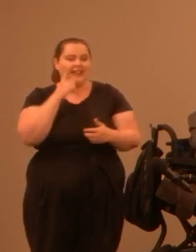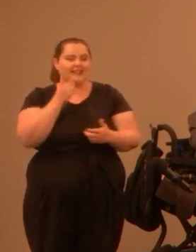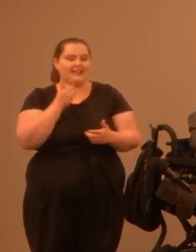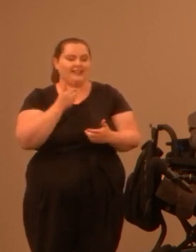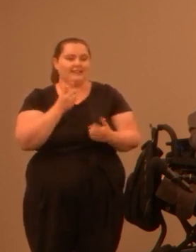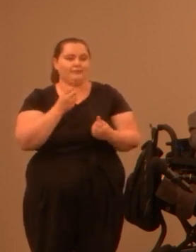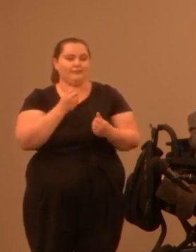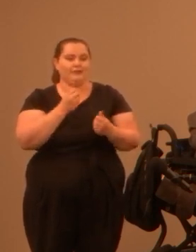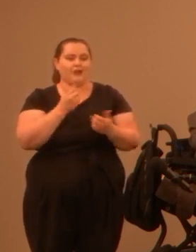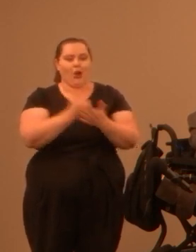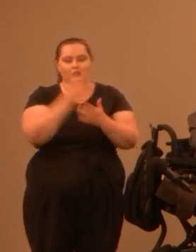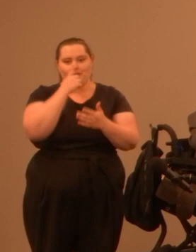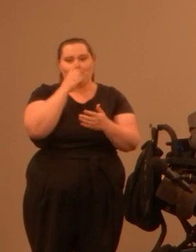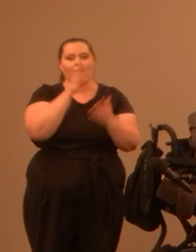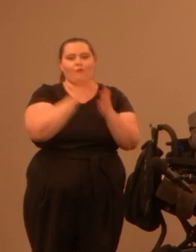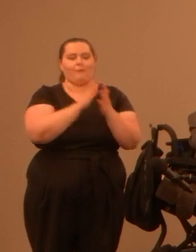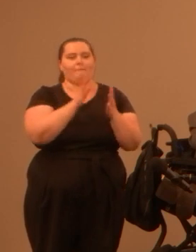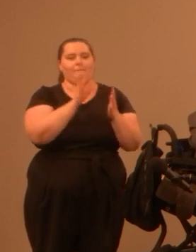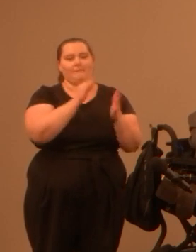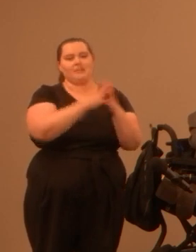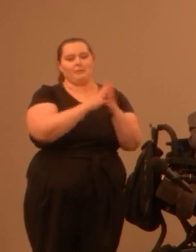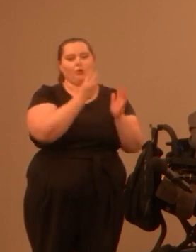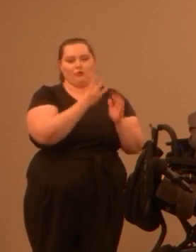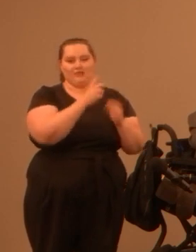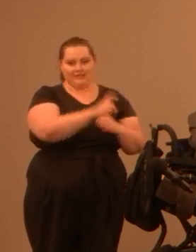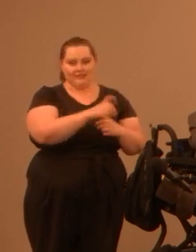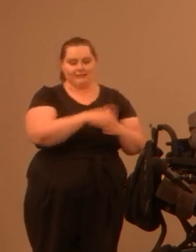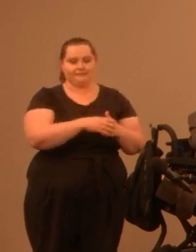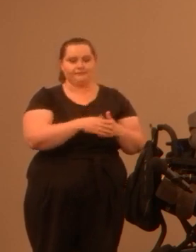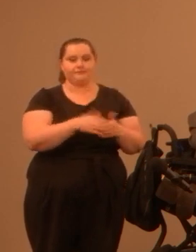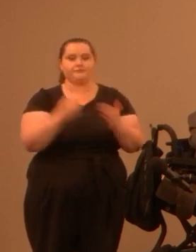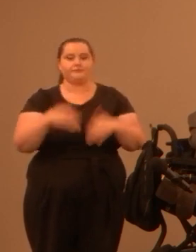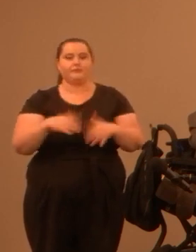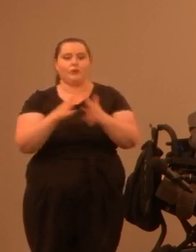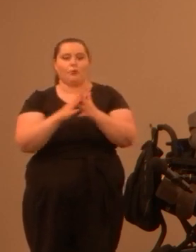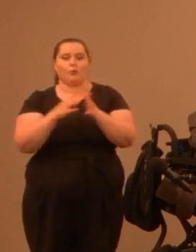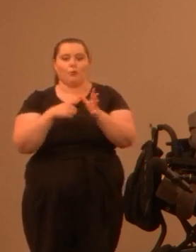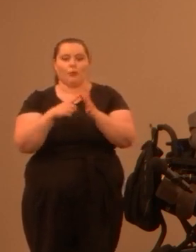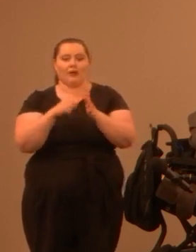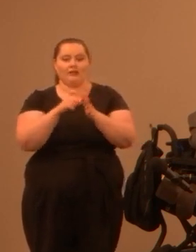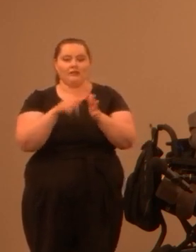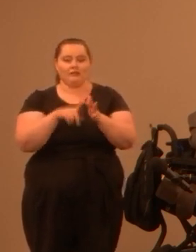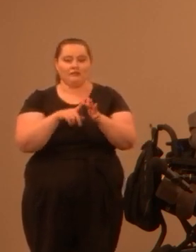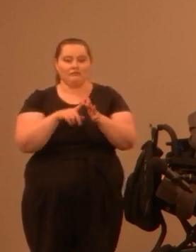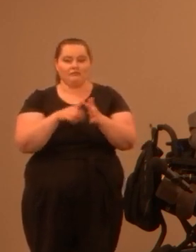from W3C. And then from WAI, and it's the range of countries that we've worked with,